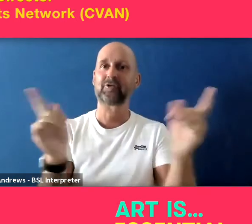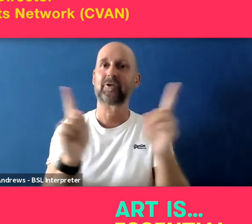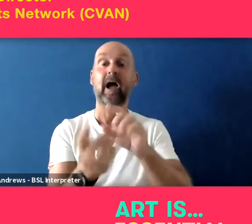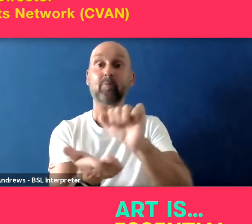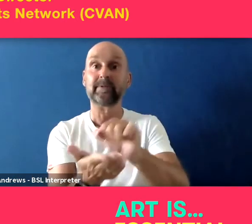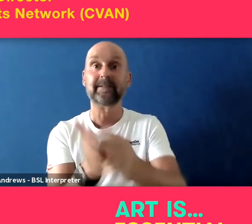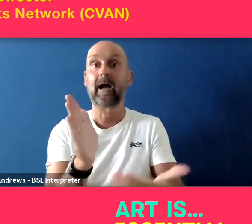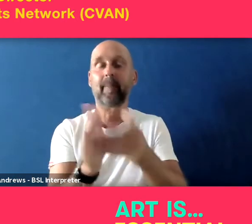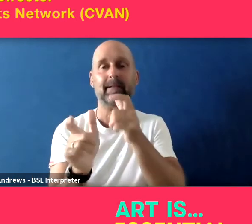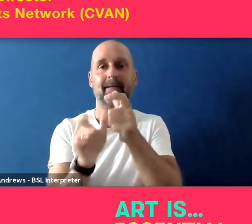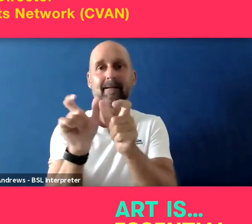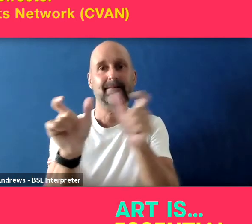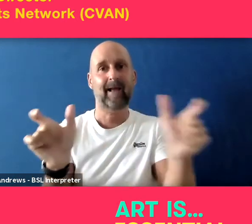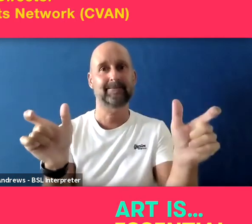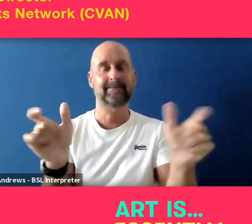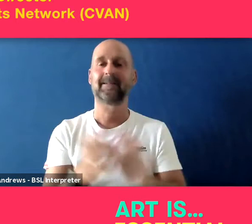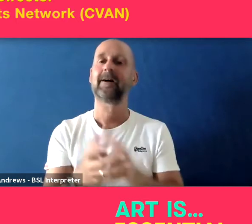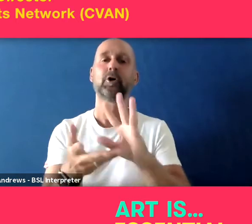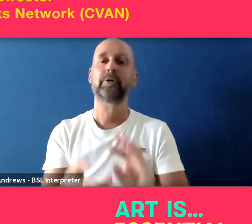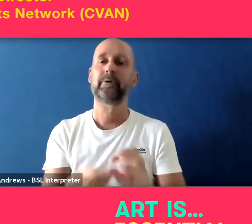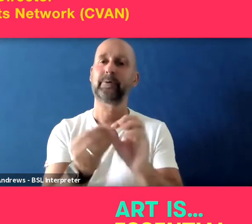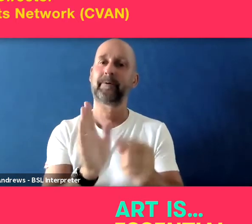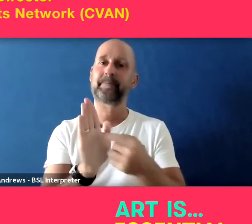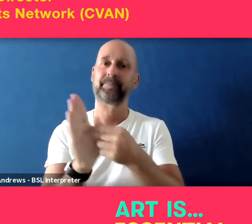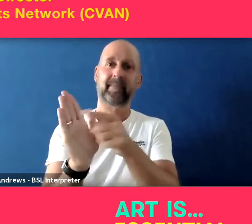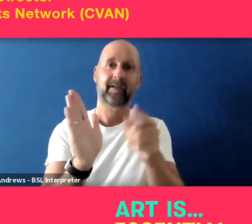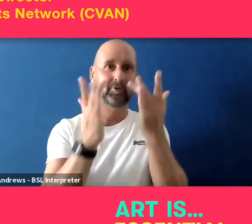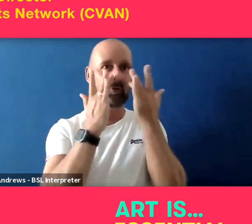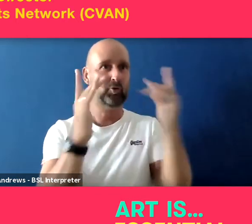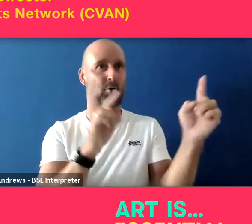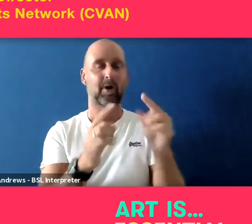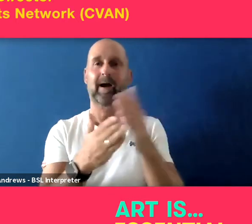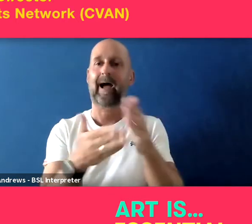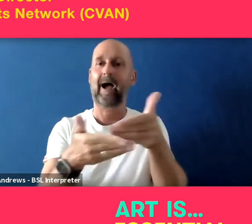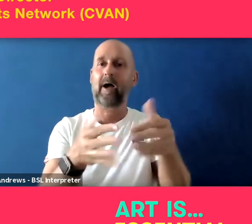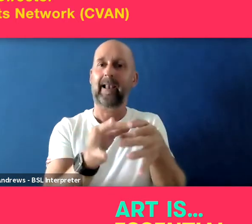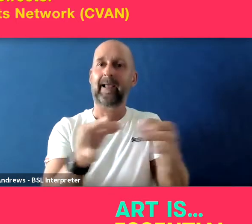she interrogates these mediums with the aim to expose gaps in our visual and linguistic habits.